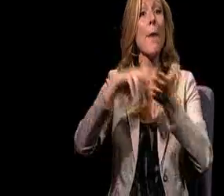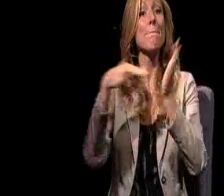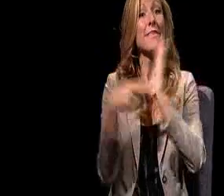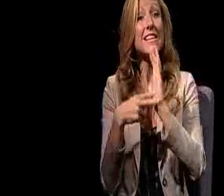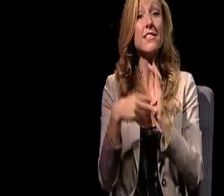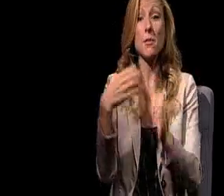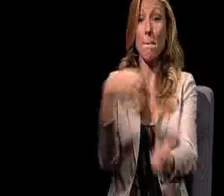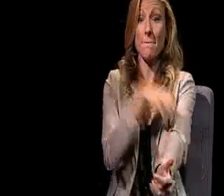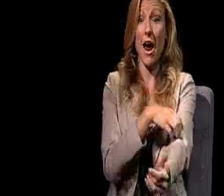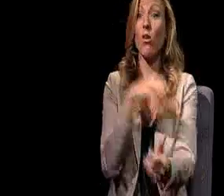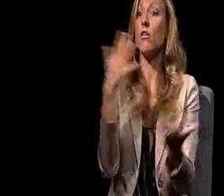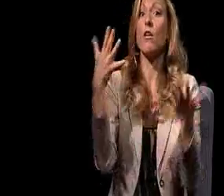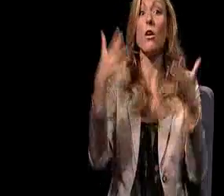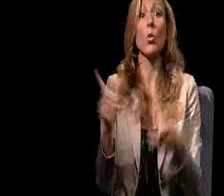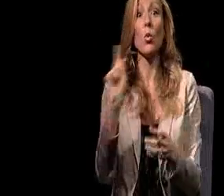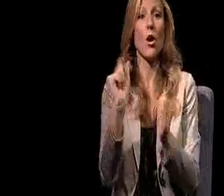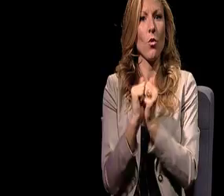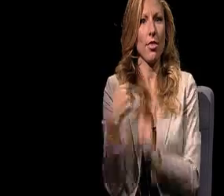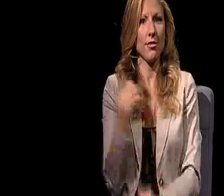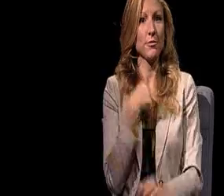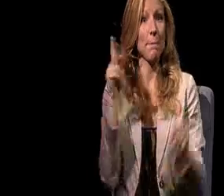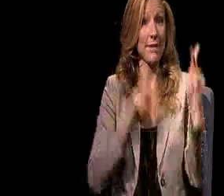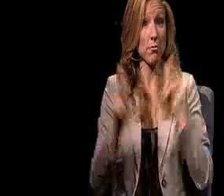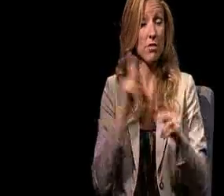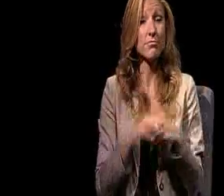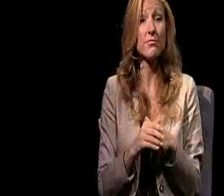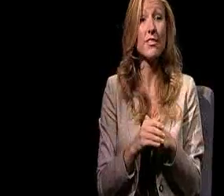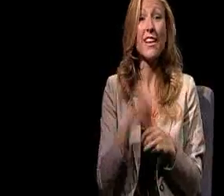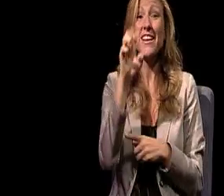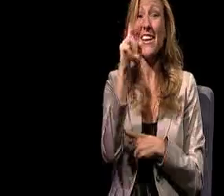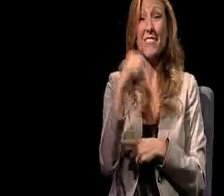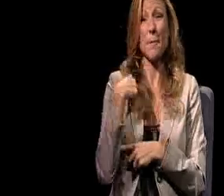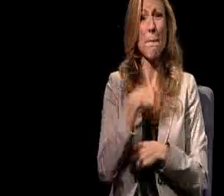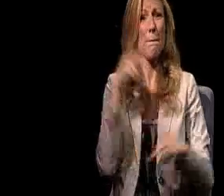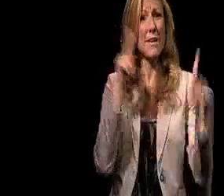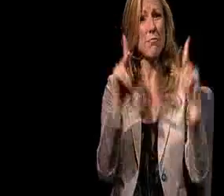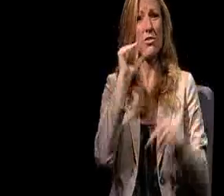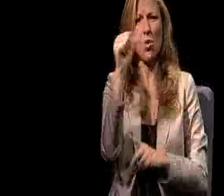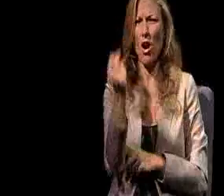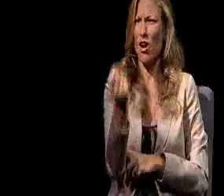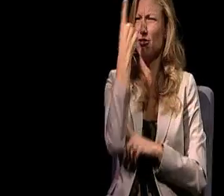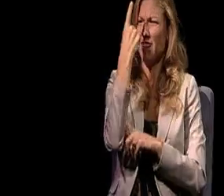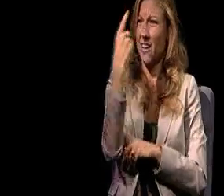Now, that means the power of society rests with us, even if we, the people,